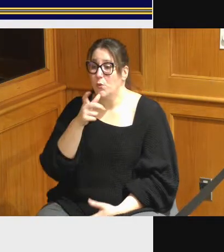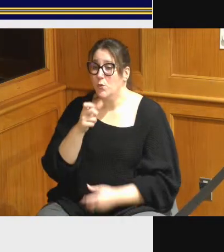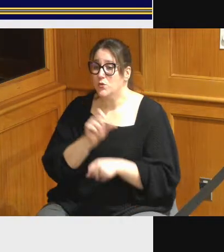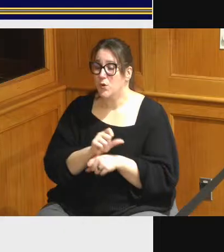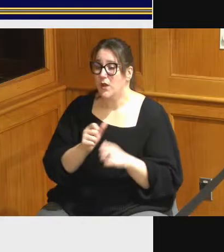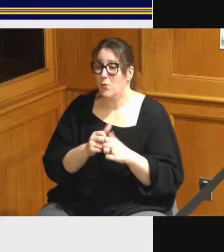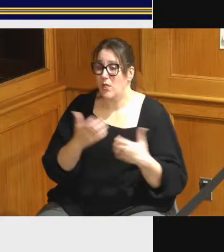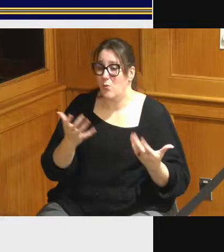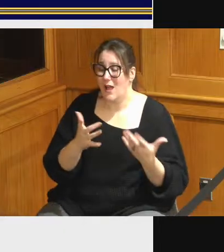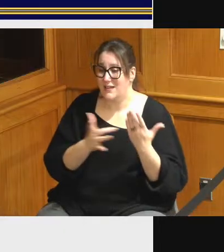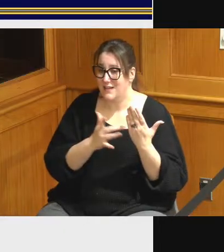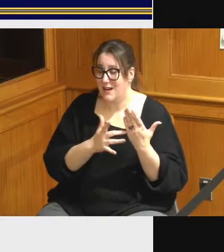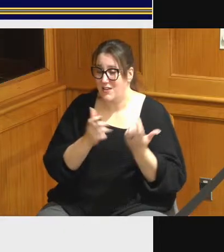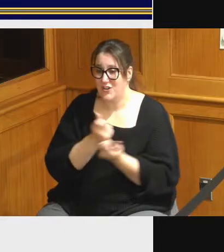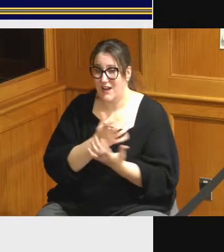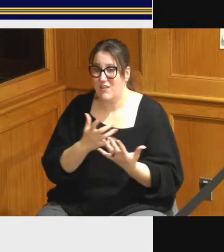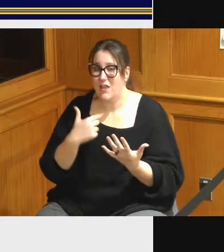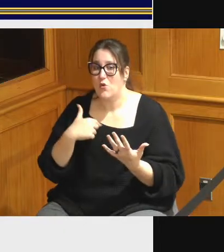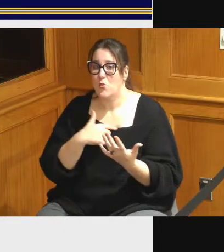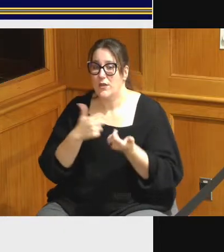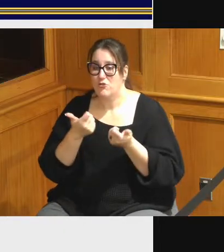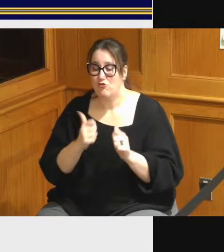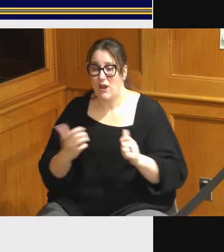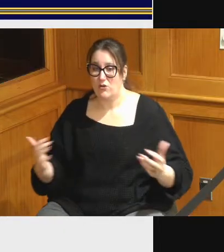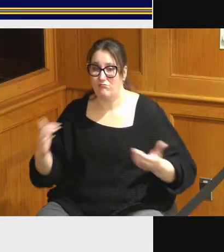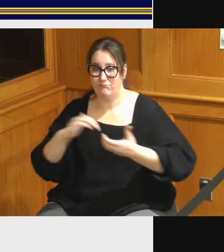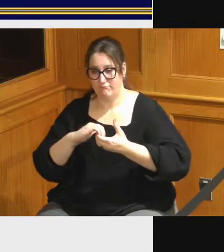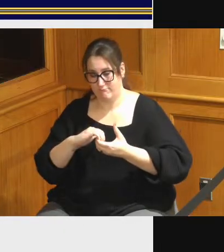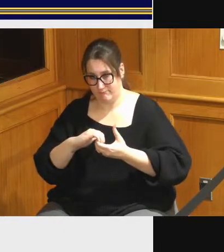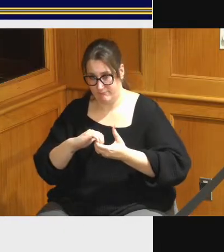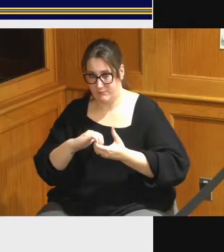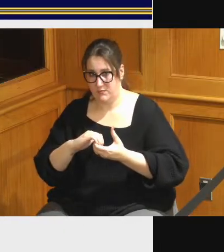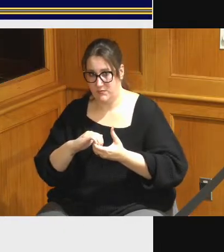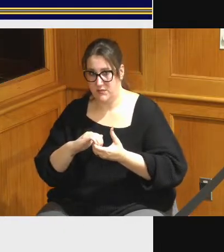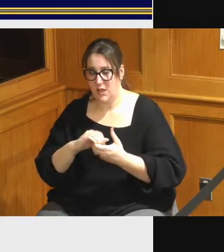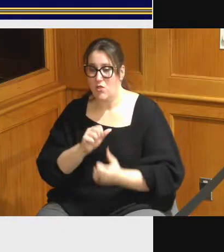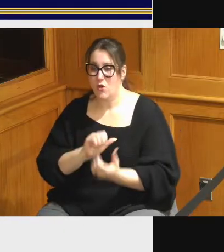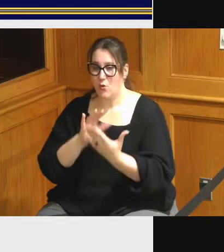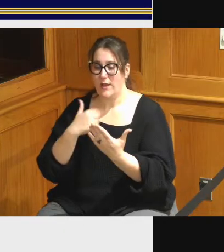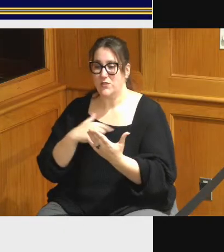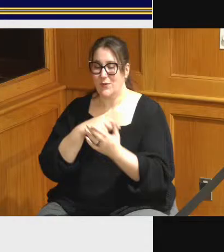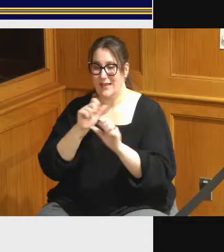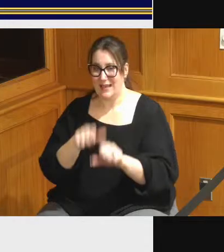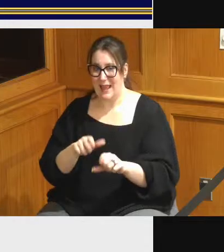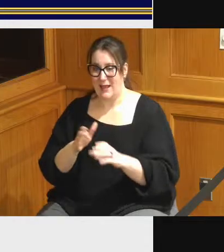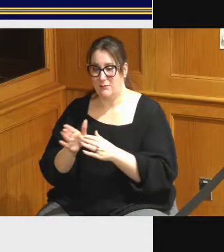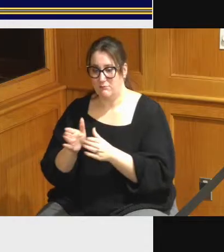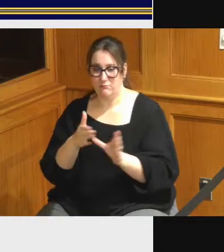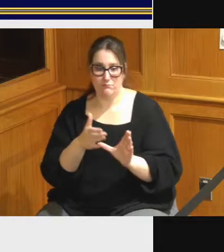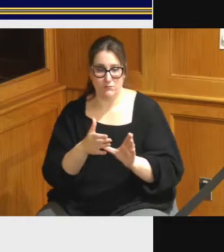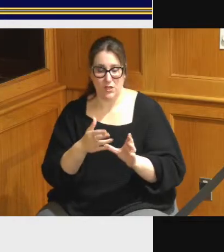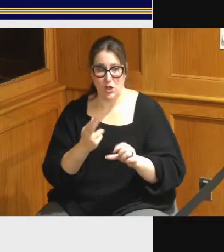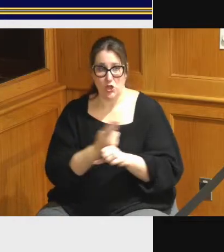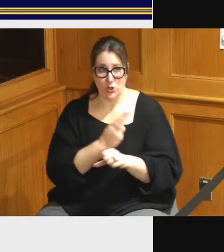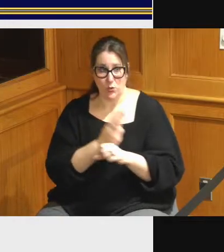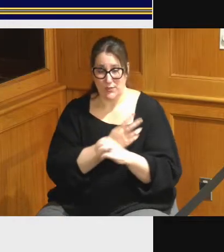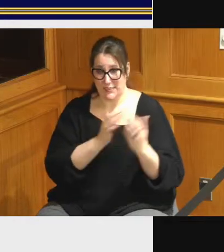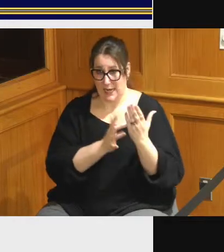technology brings us, there are ways that we can improvise the ways that we can use technology to